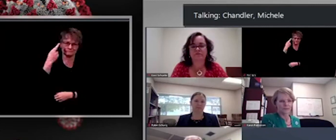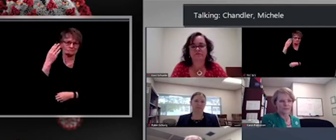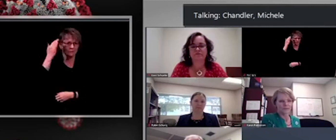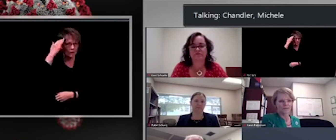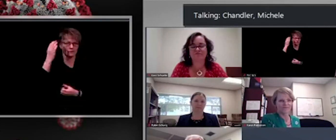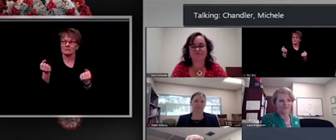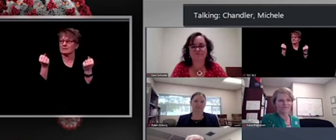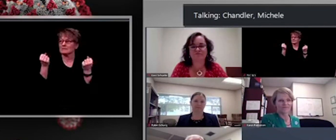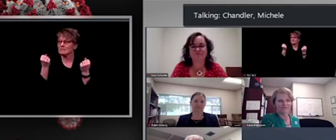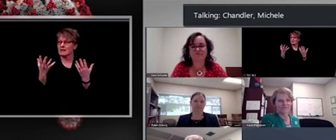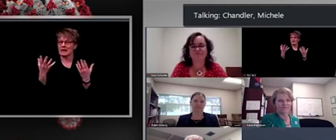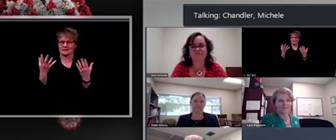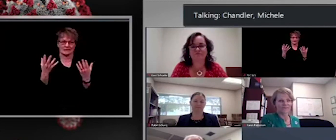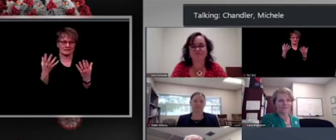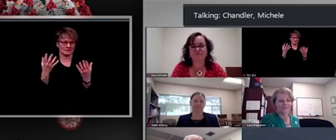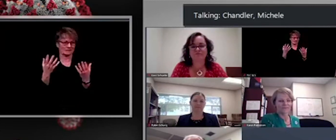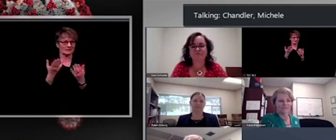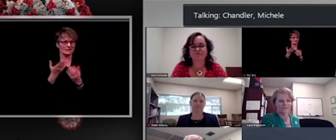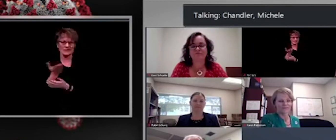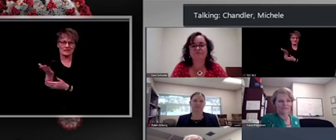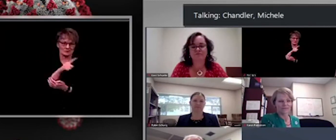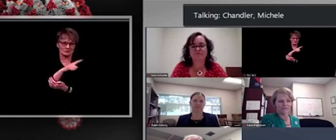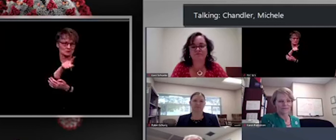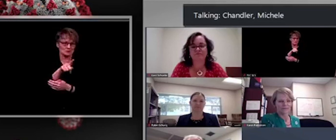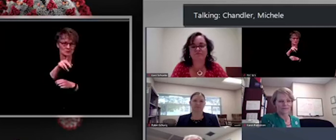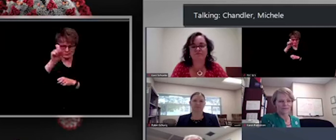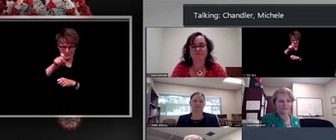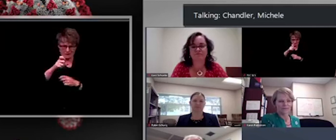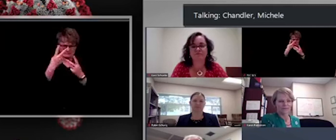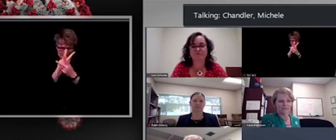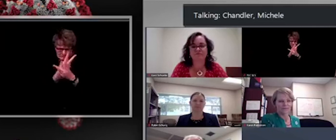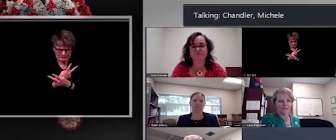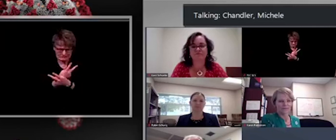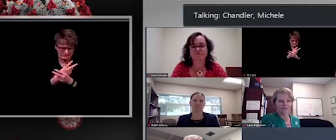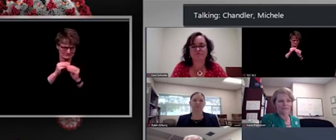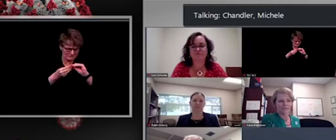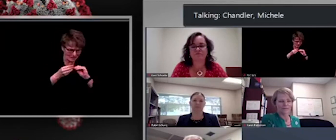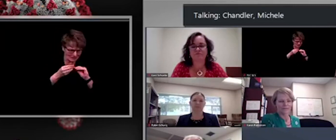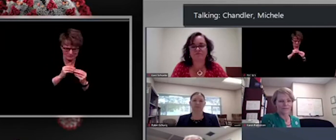to go on. So, but just whatever, just to bring that up and thank you very much.